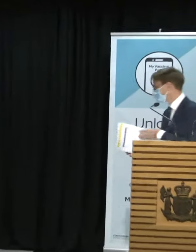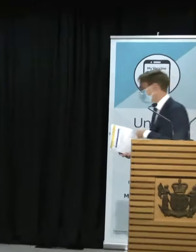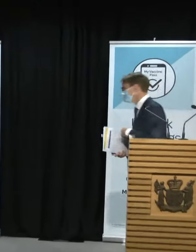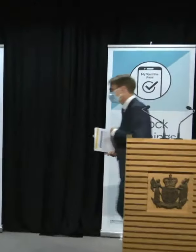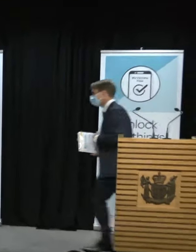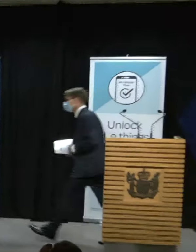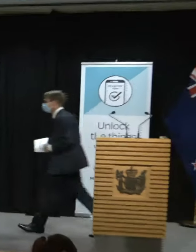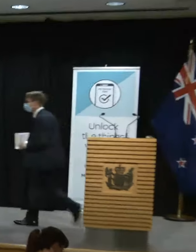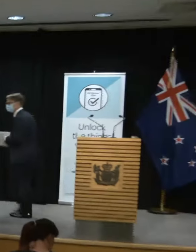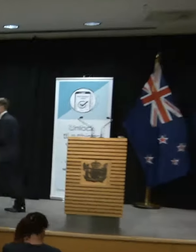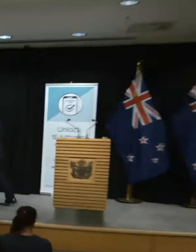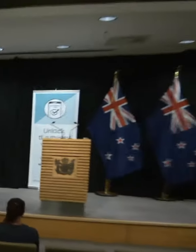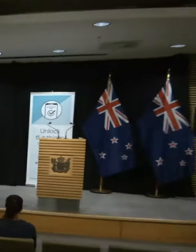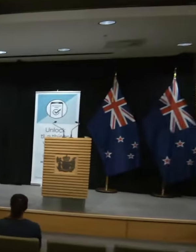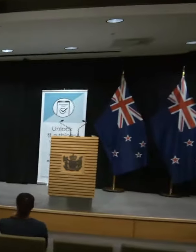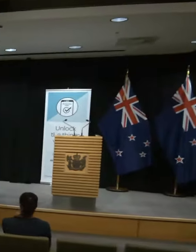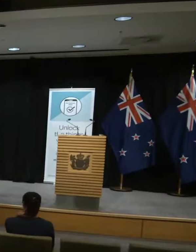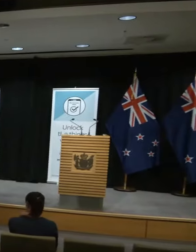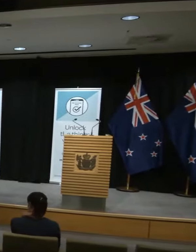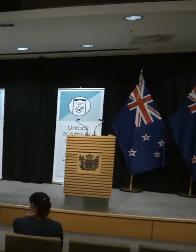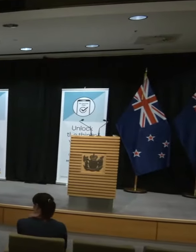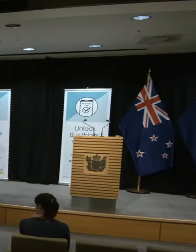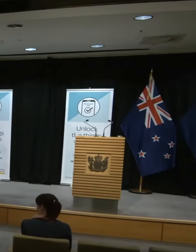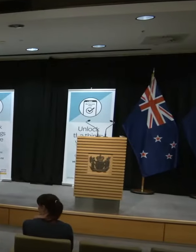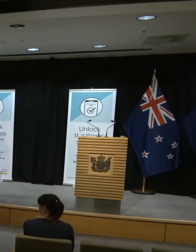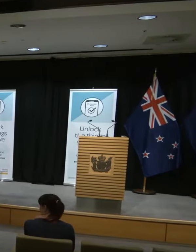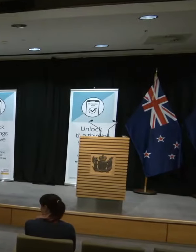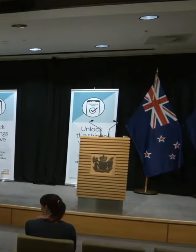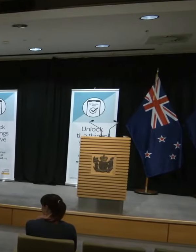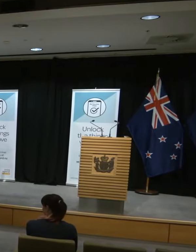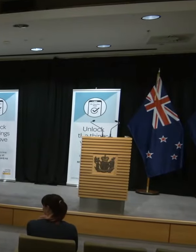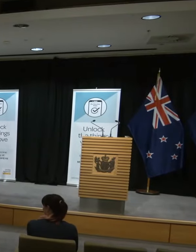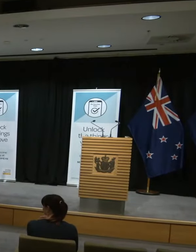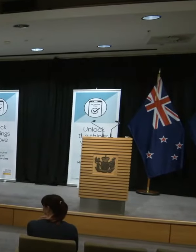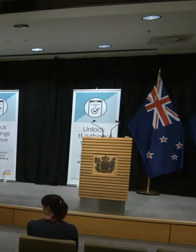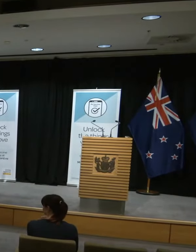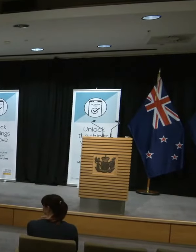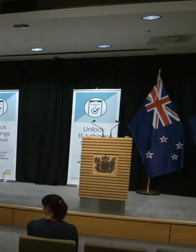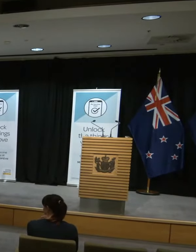It is well-defined. Live Captioning by Ai-Media ai-media.tv